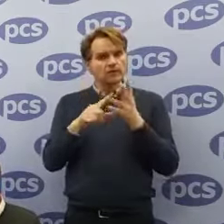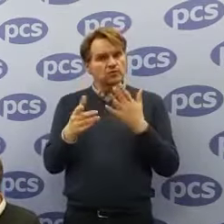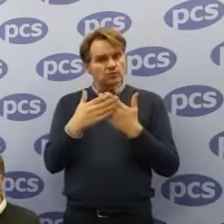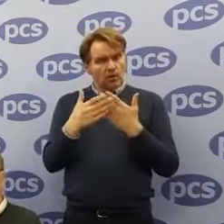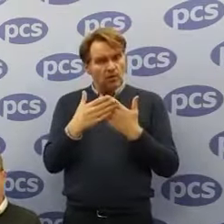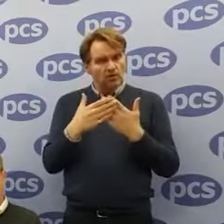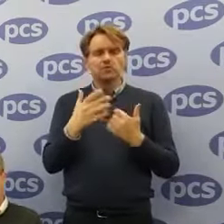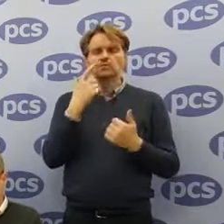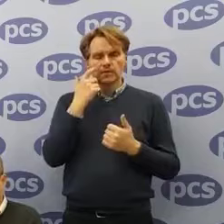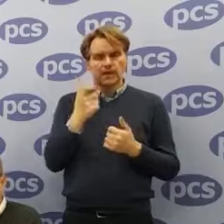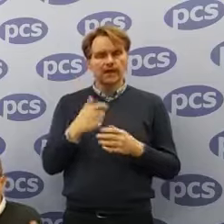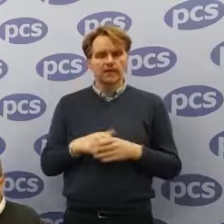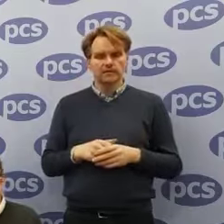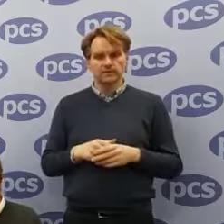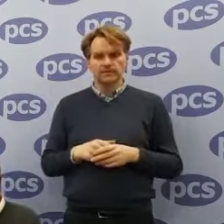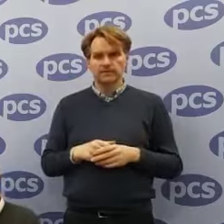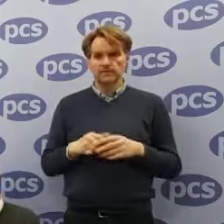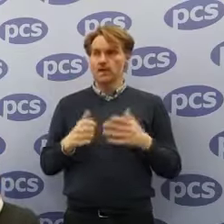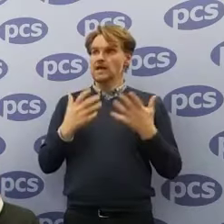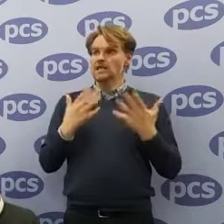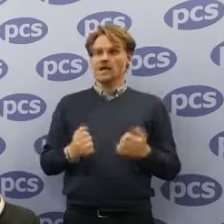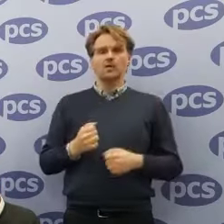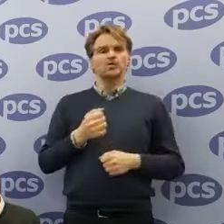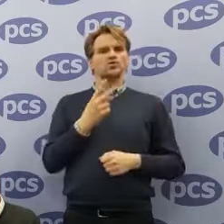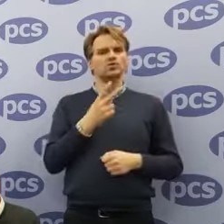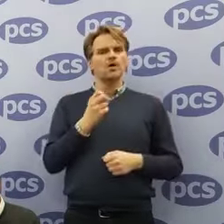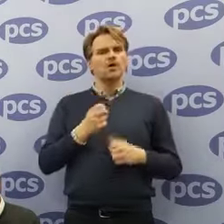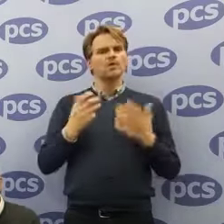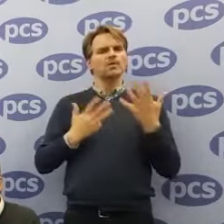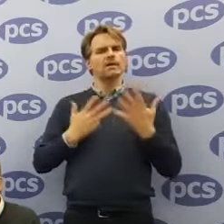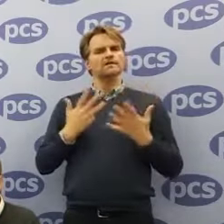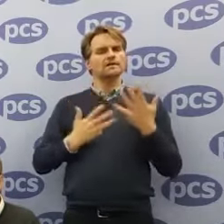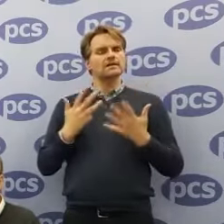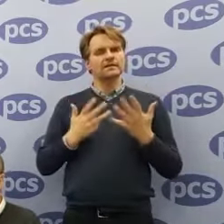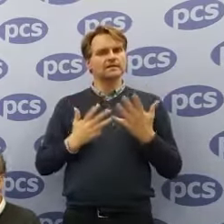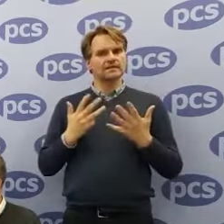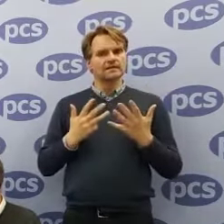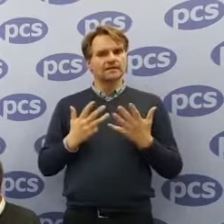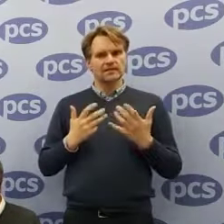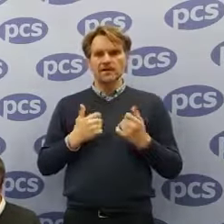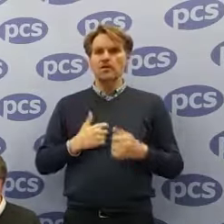in fact as 2019 rolls we know there will be issues around redundancy pay,